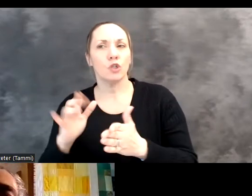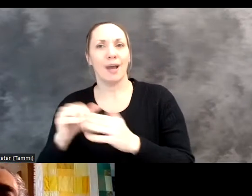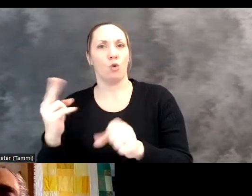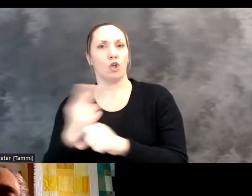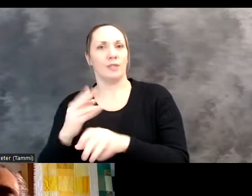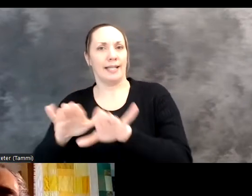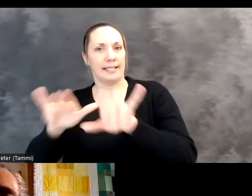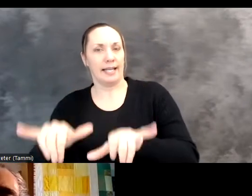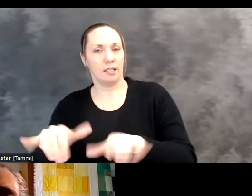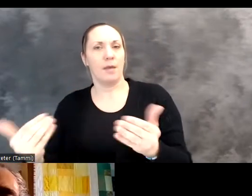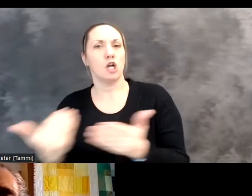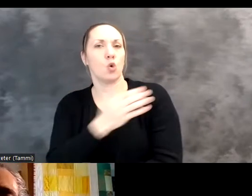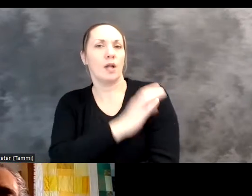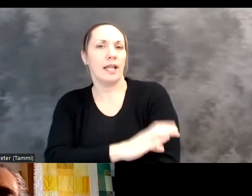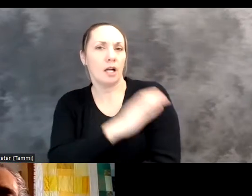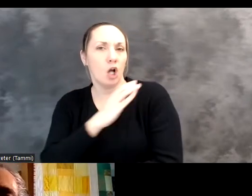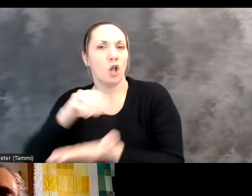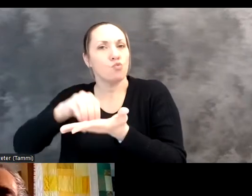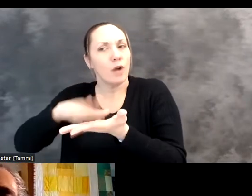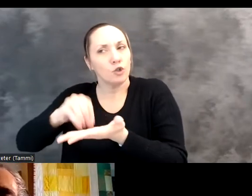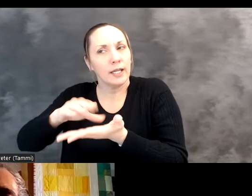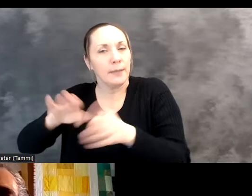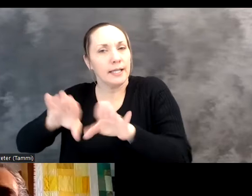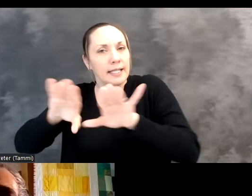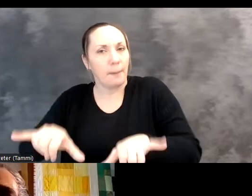Recently we specified what we wanted to do, it was to engage users using